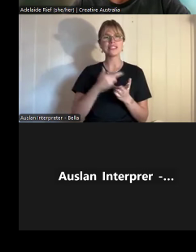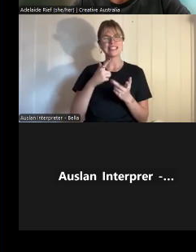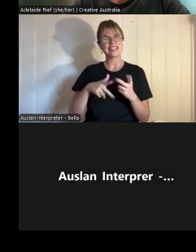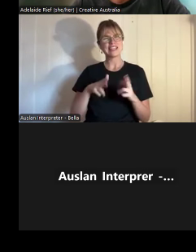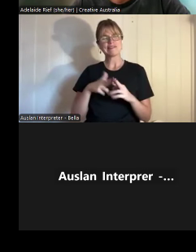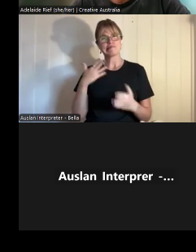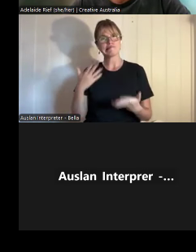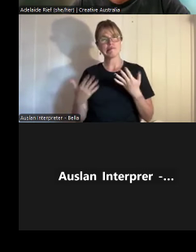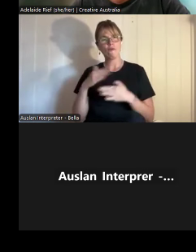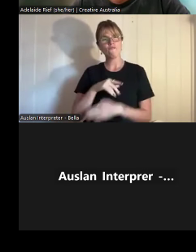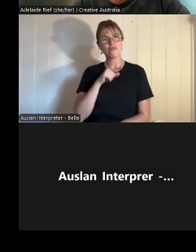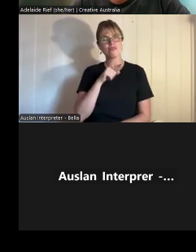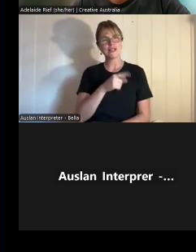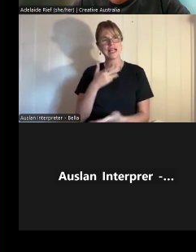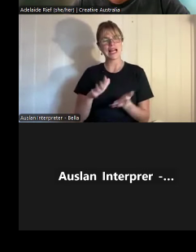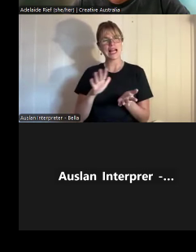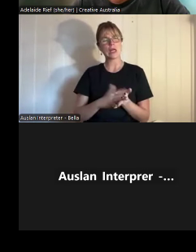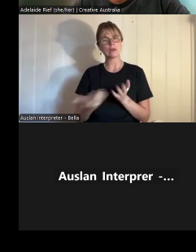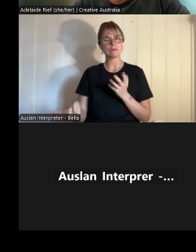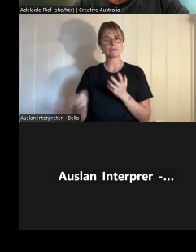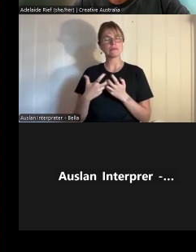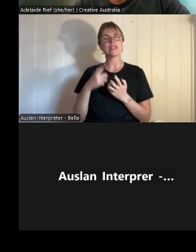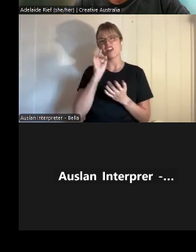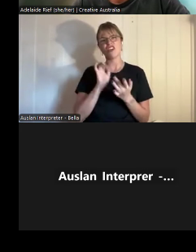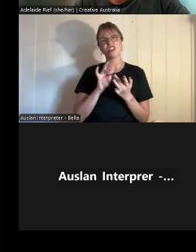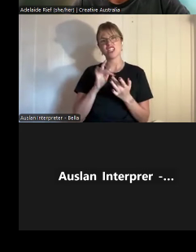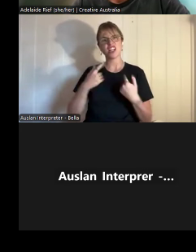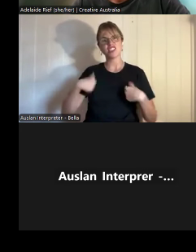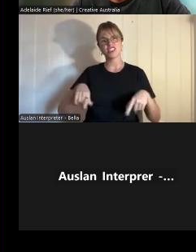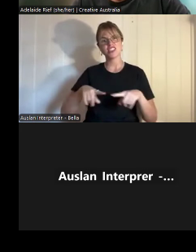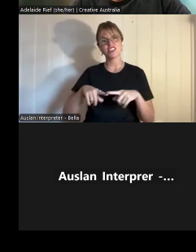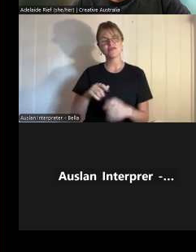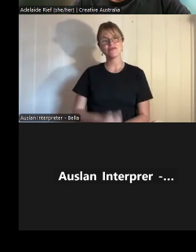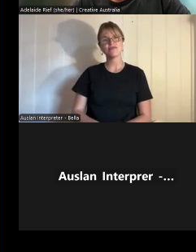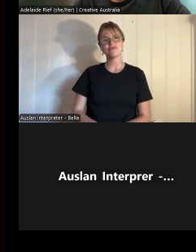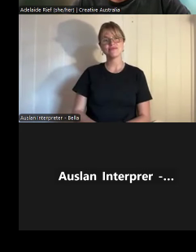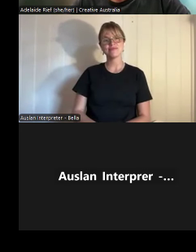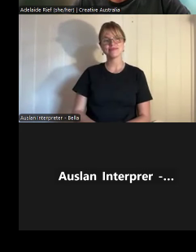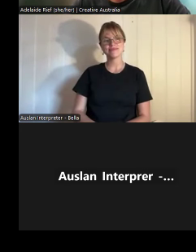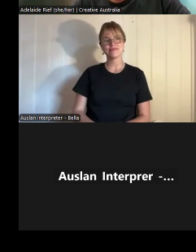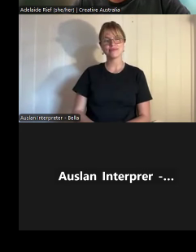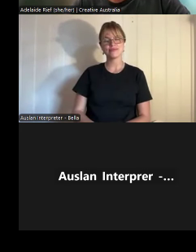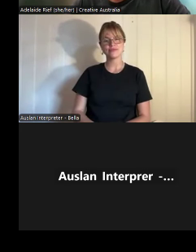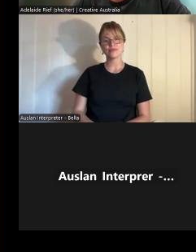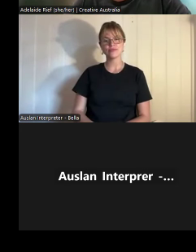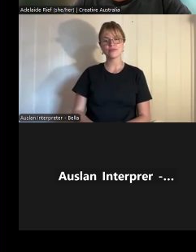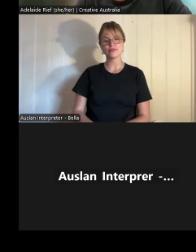that and how that might work, please get in touch with us. The only other notes that I just want to